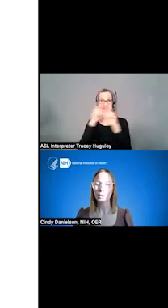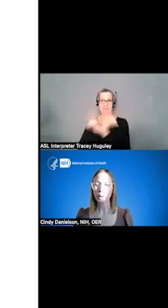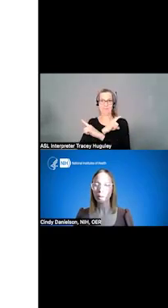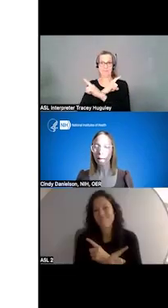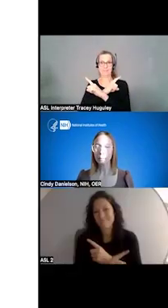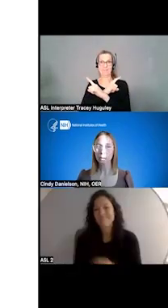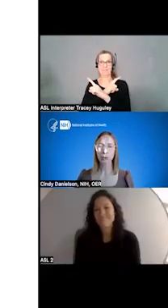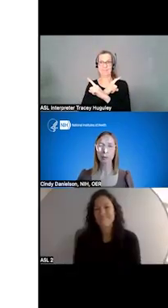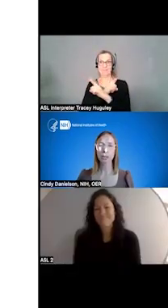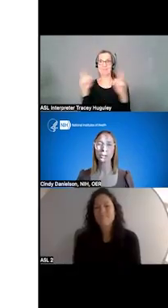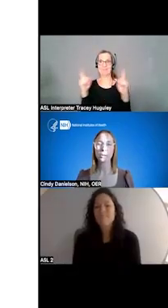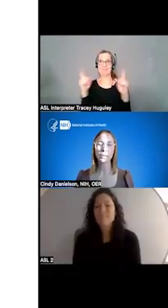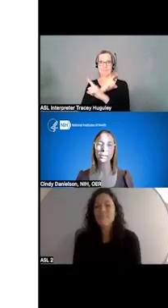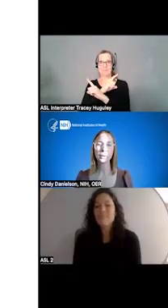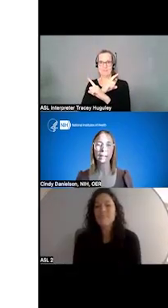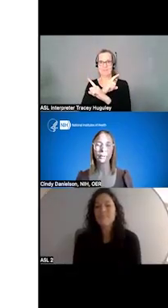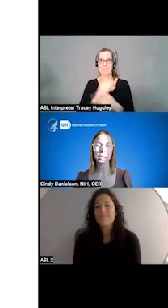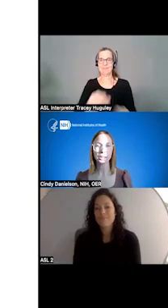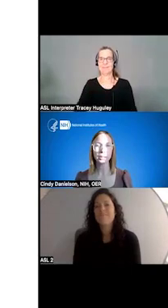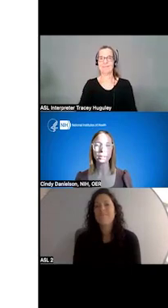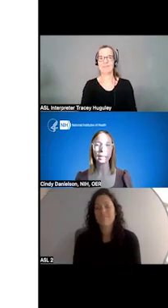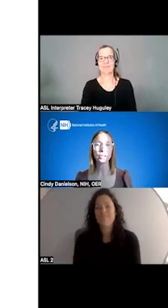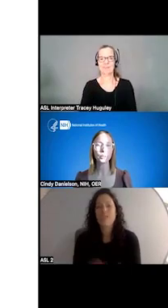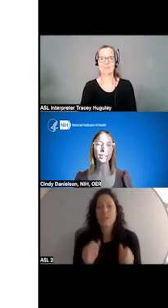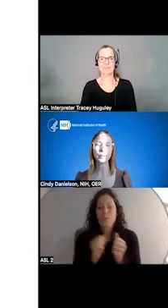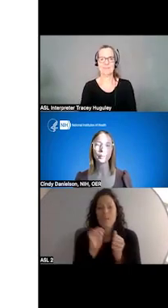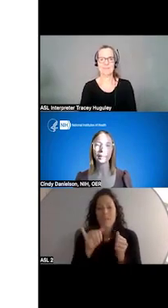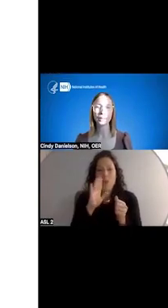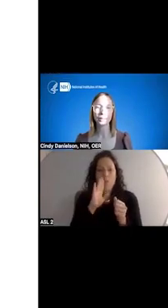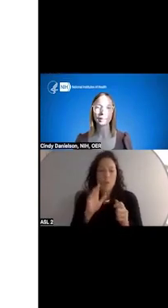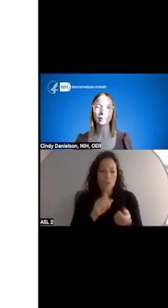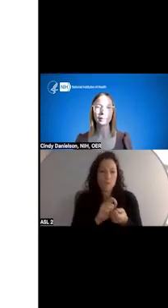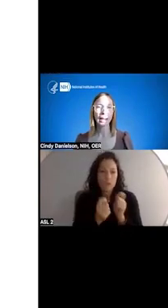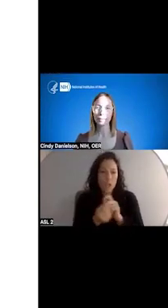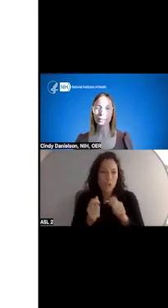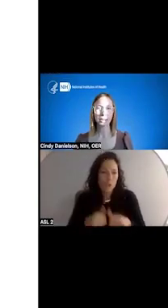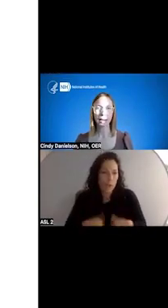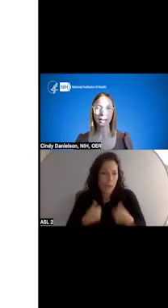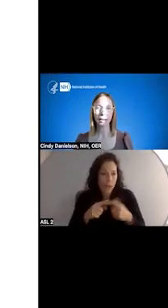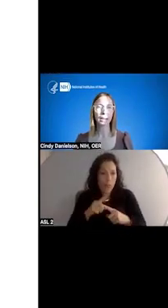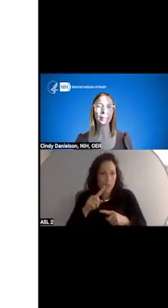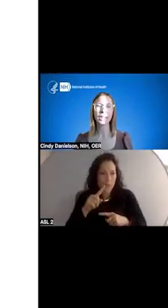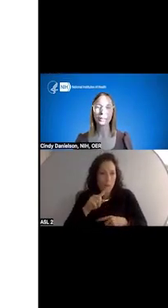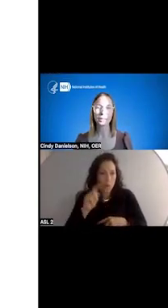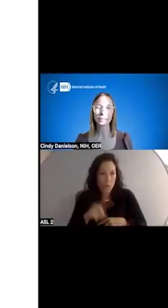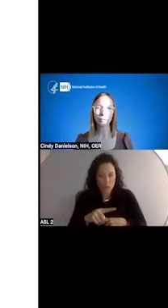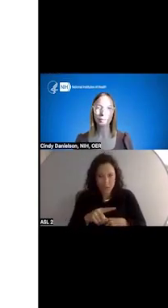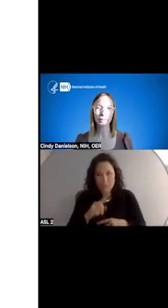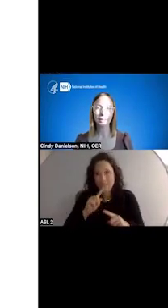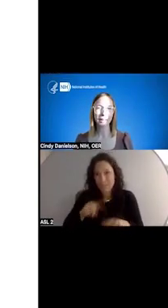And with that, before we switch over to live questions, I just want to point out that, after today and beyond this conference,